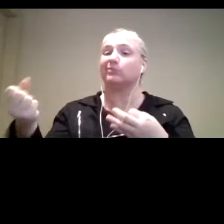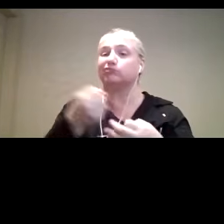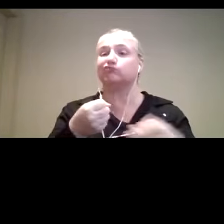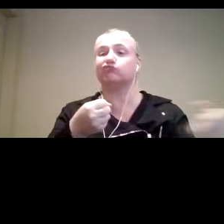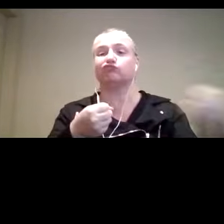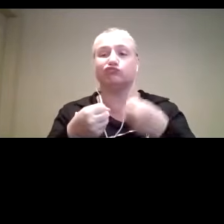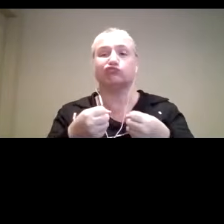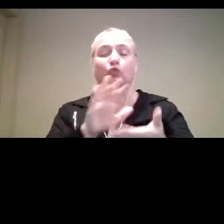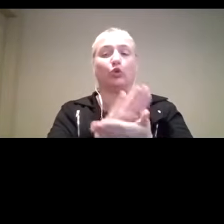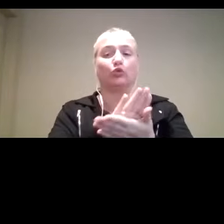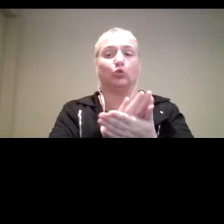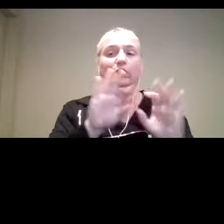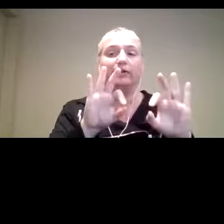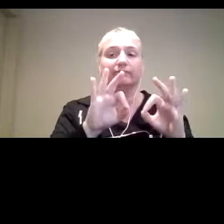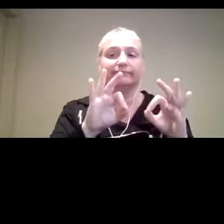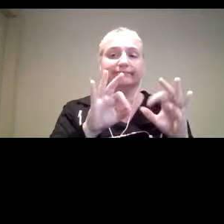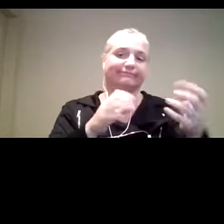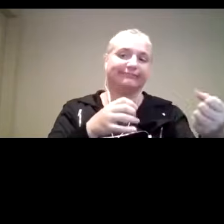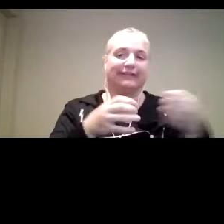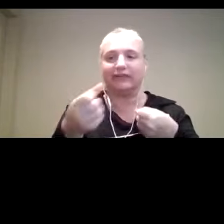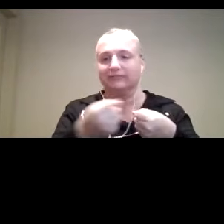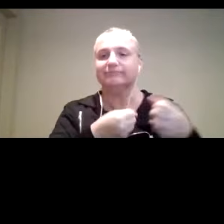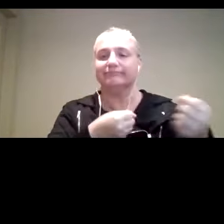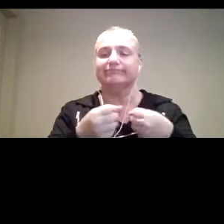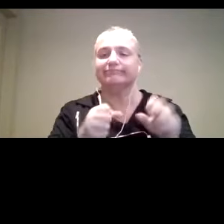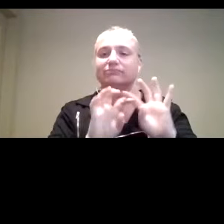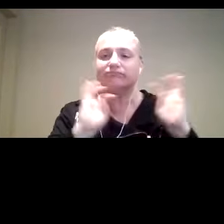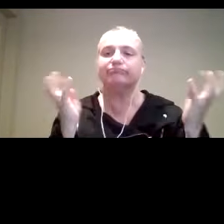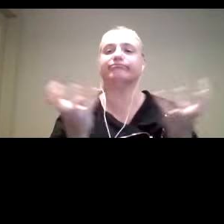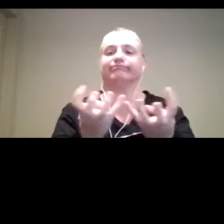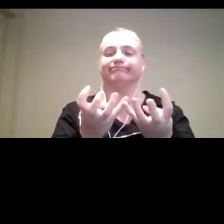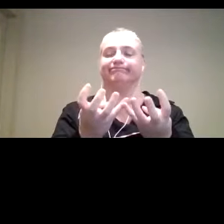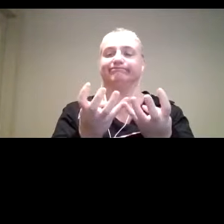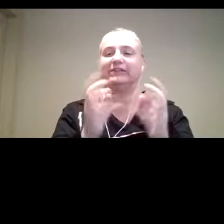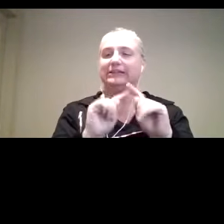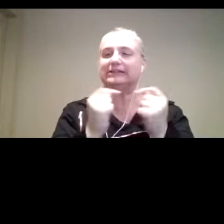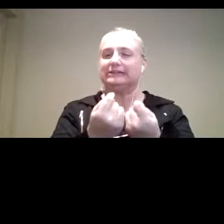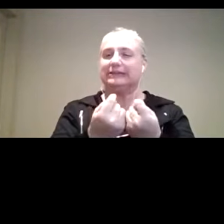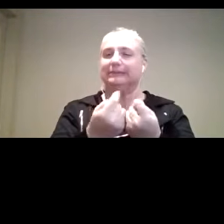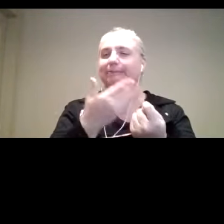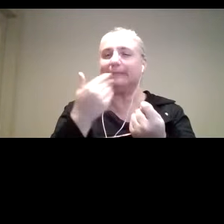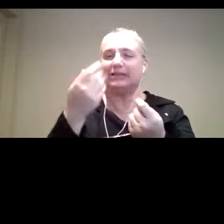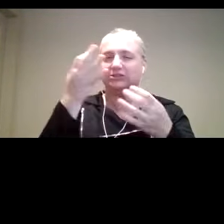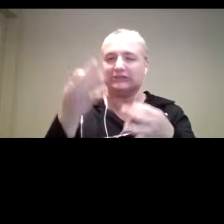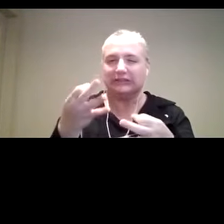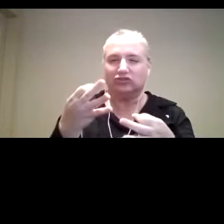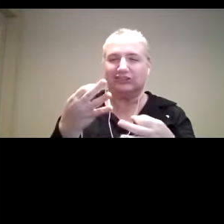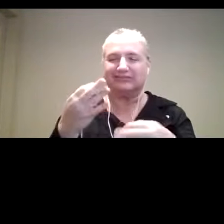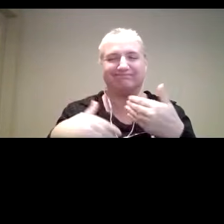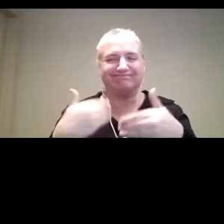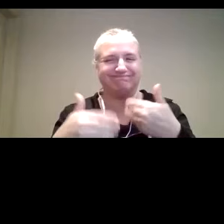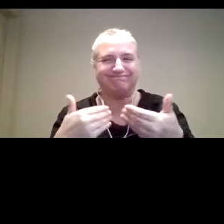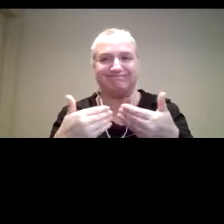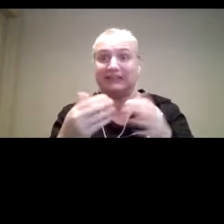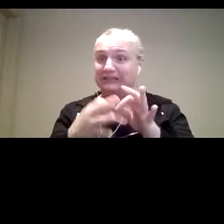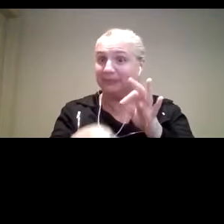to be part of that team. And so, then it's really goes to that team to make the best decisions for kids. And that is not always simple, right?